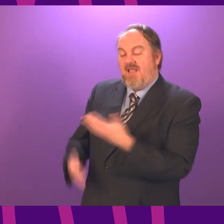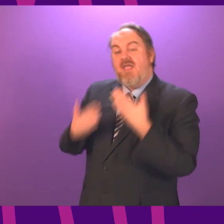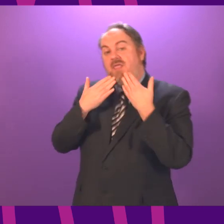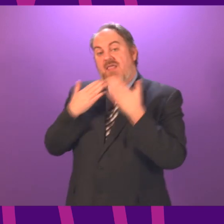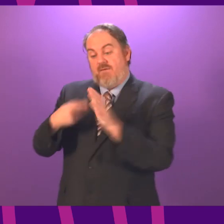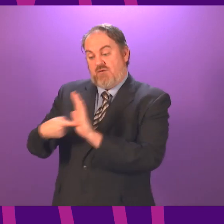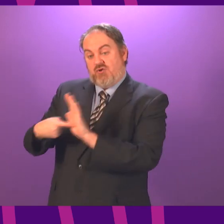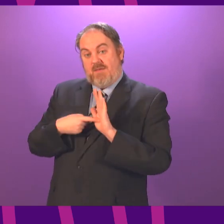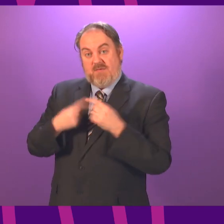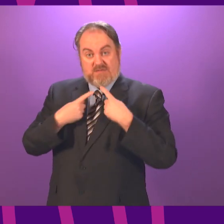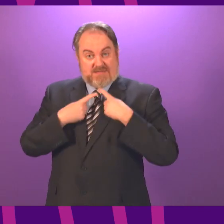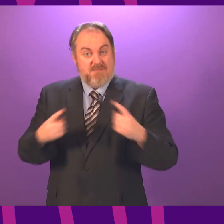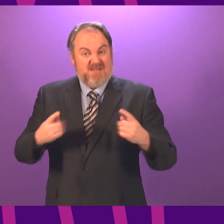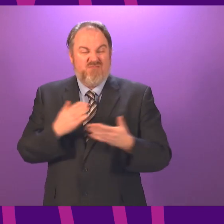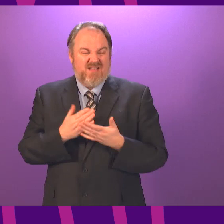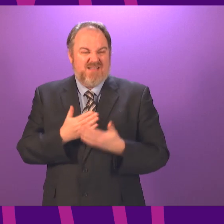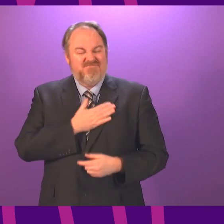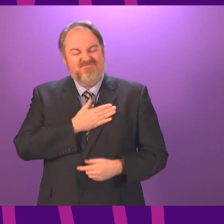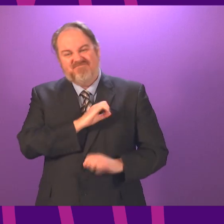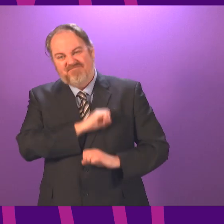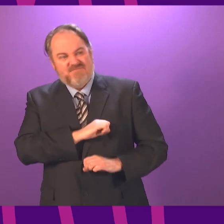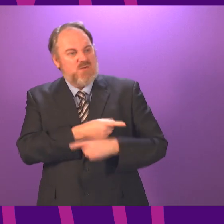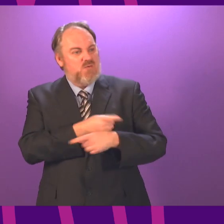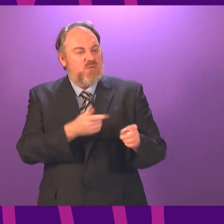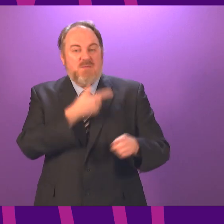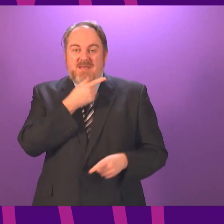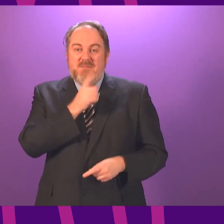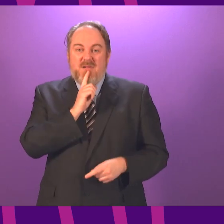and send my condolences to those people who have lost loved ones to Covid.